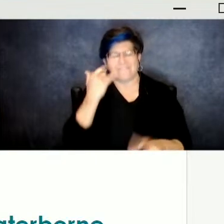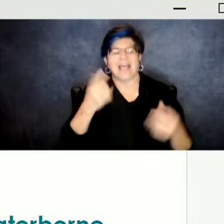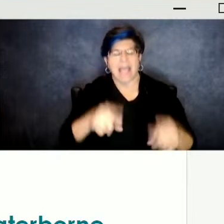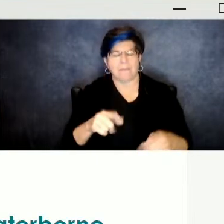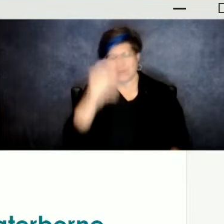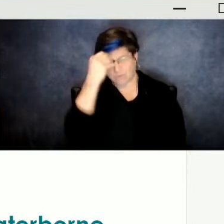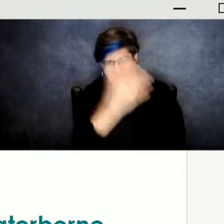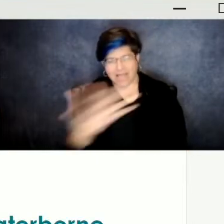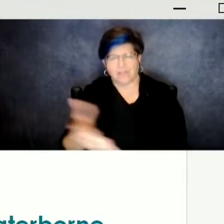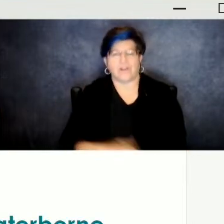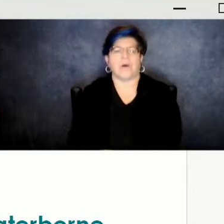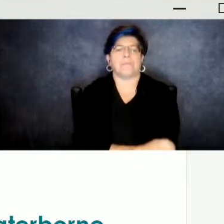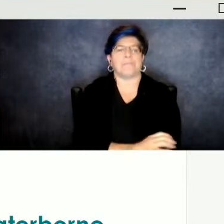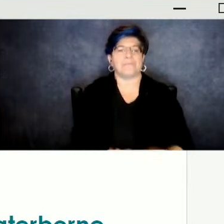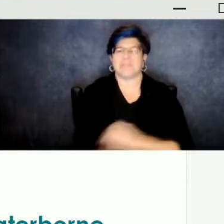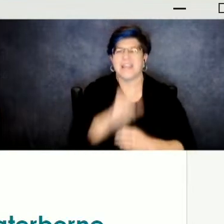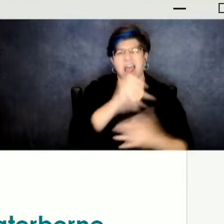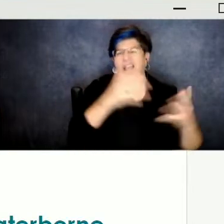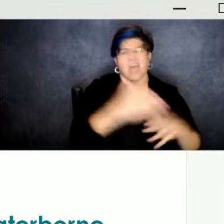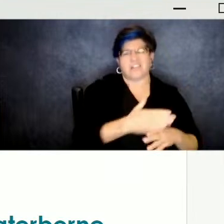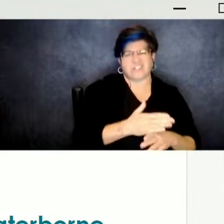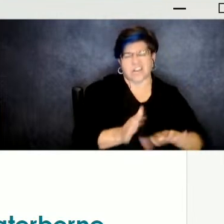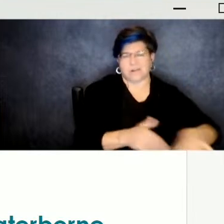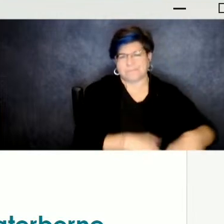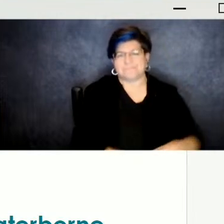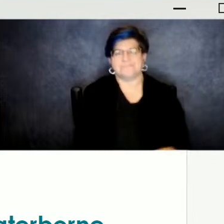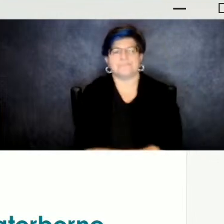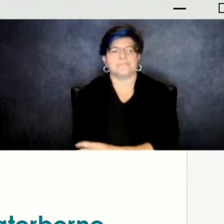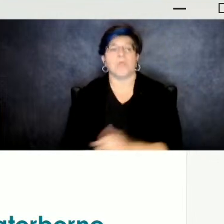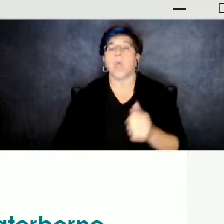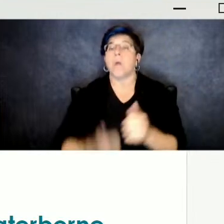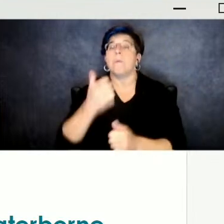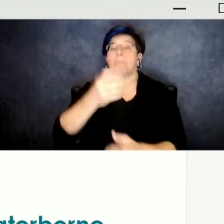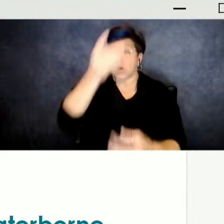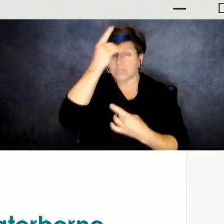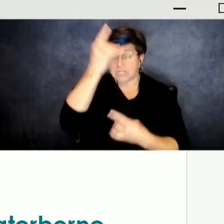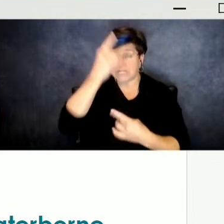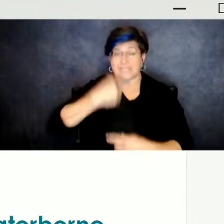IF WE DID YOU GUYS WOULD KNOW. SO THERE'S NOT MUCH TO SHARE